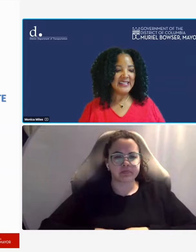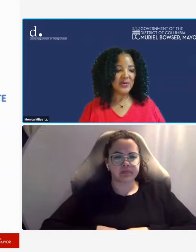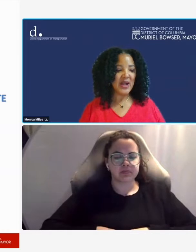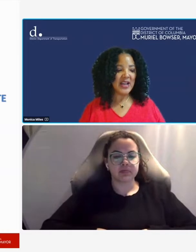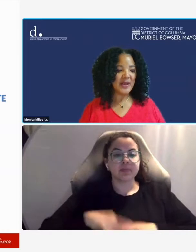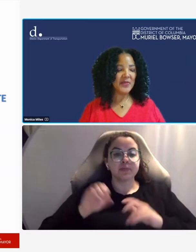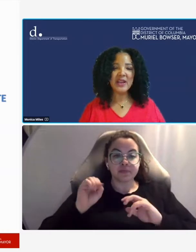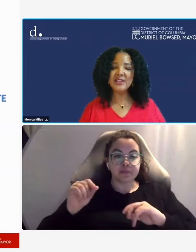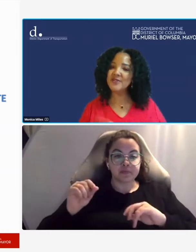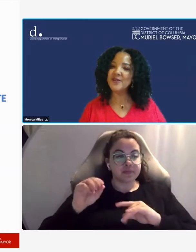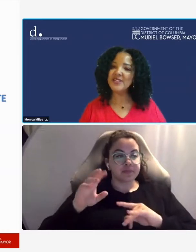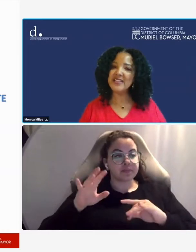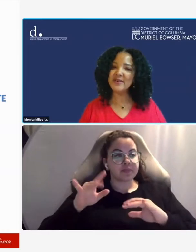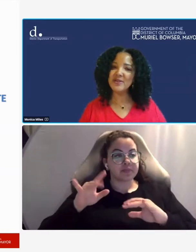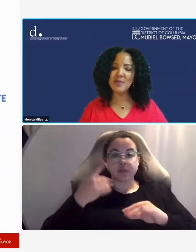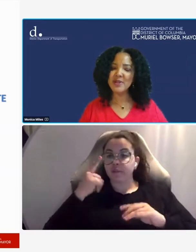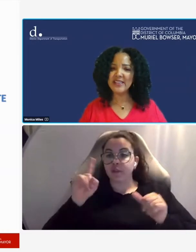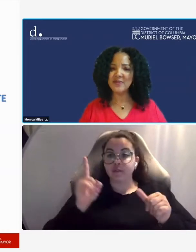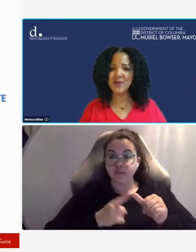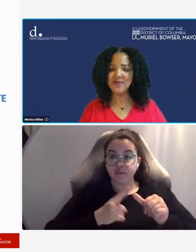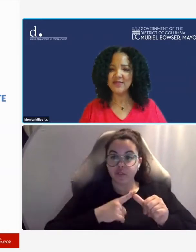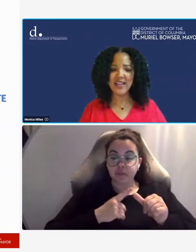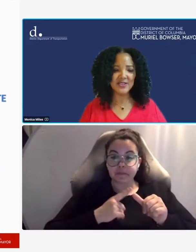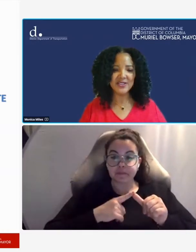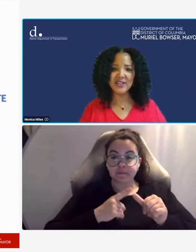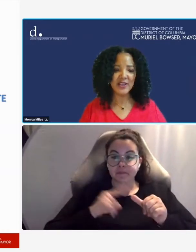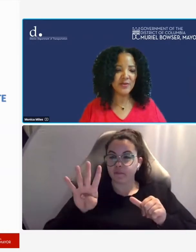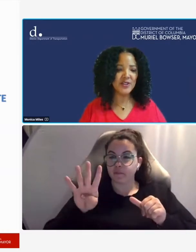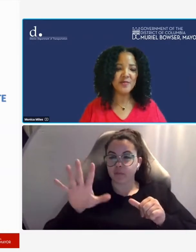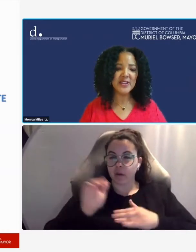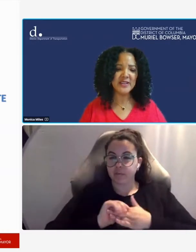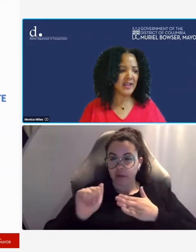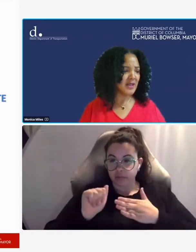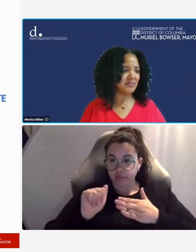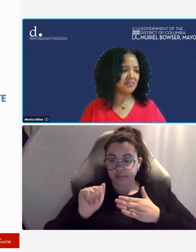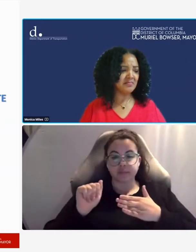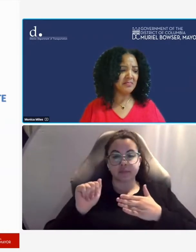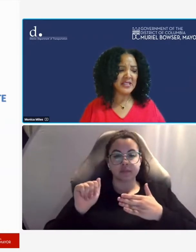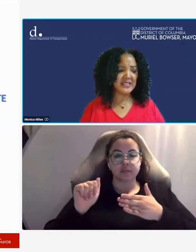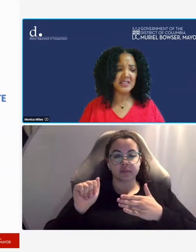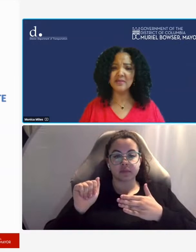so um under the first scenario where we just had the 45 dollars it would have been um basically